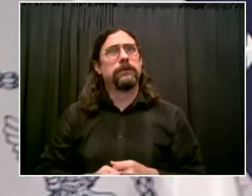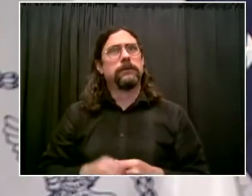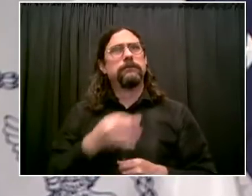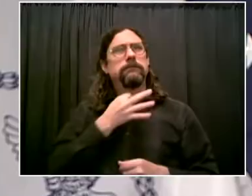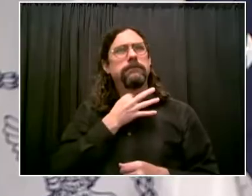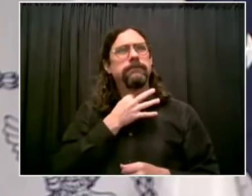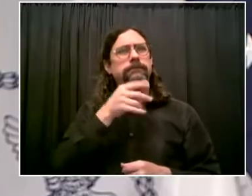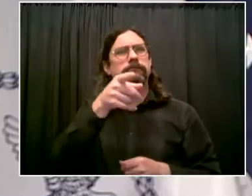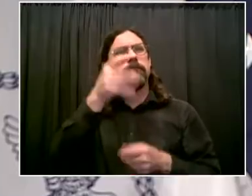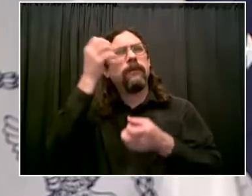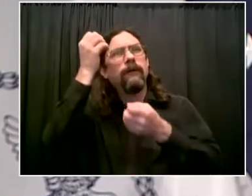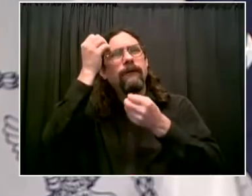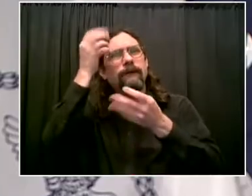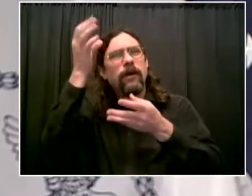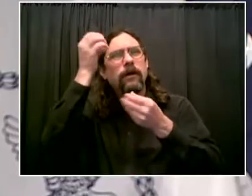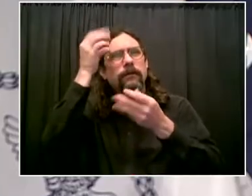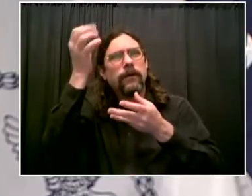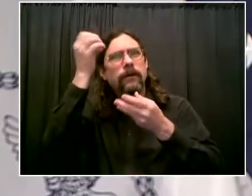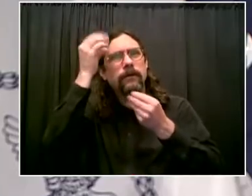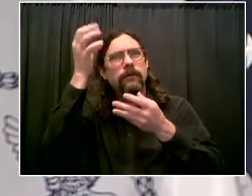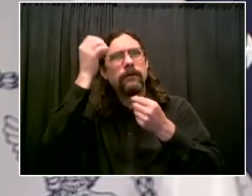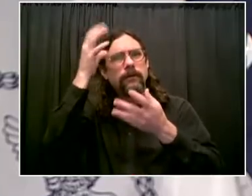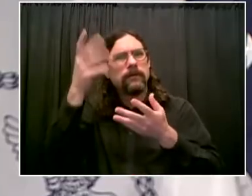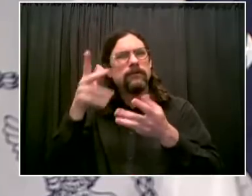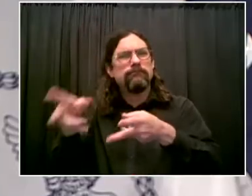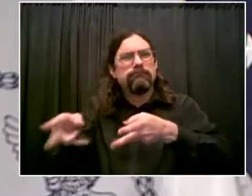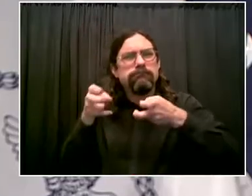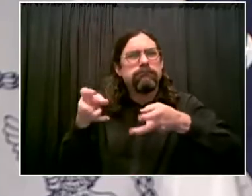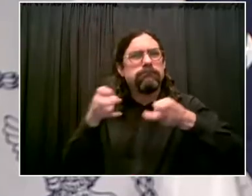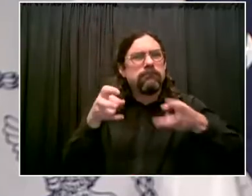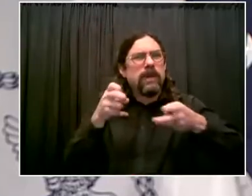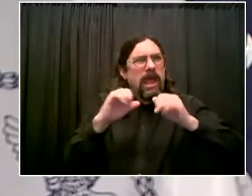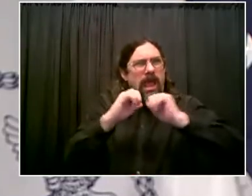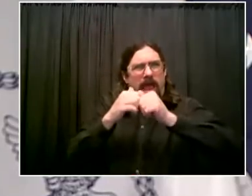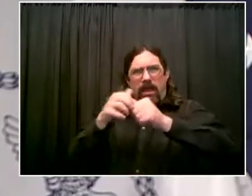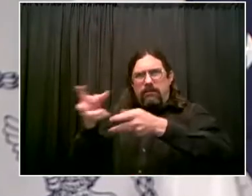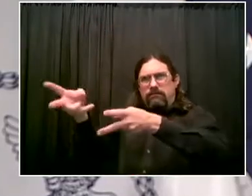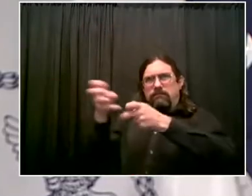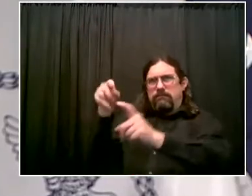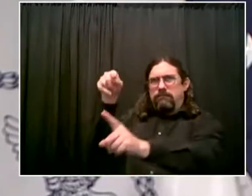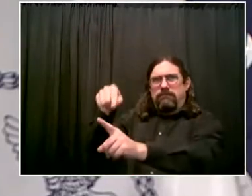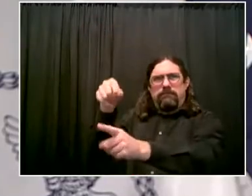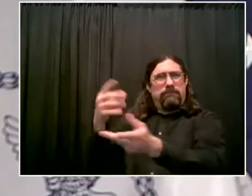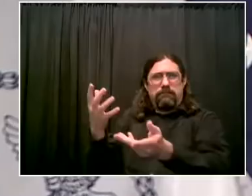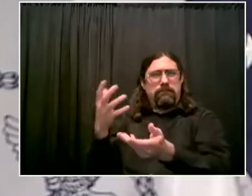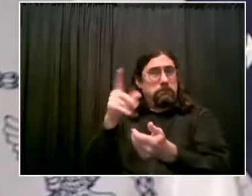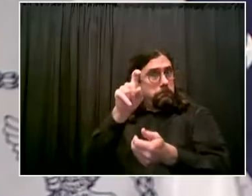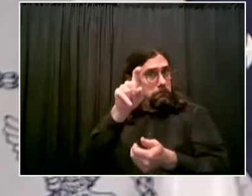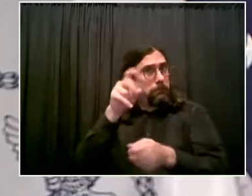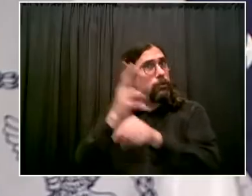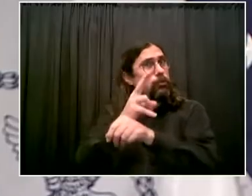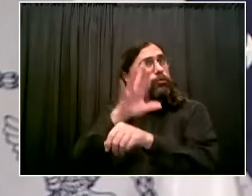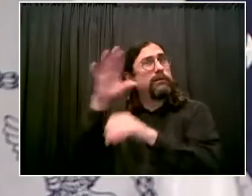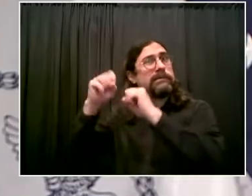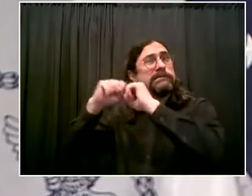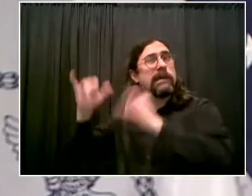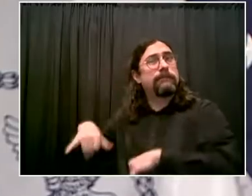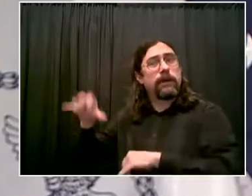IN , OR IS THERE DATA ON THIS